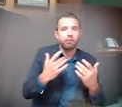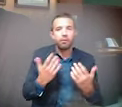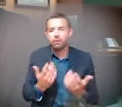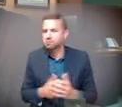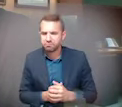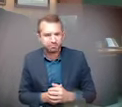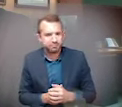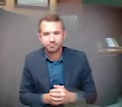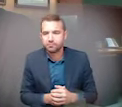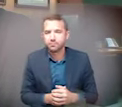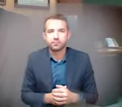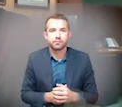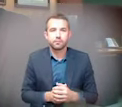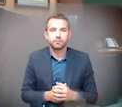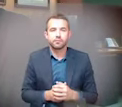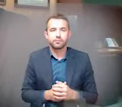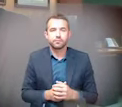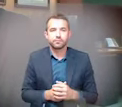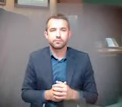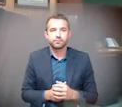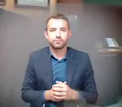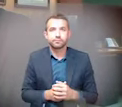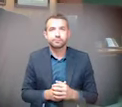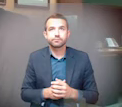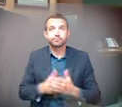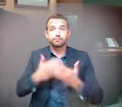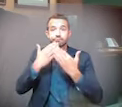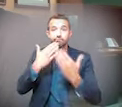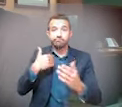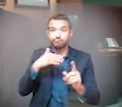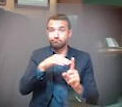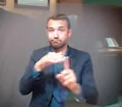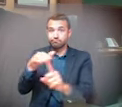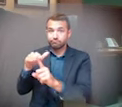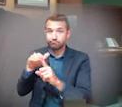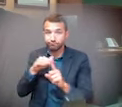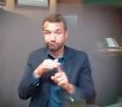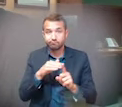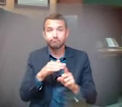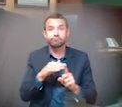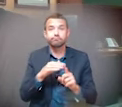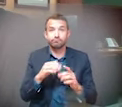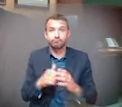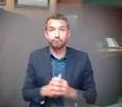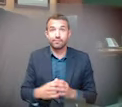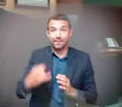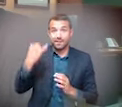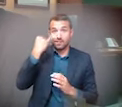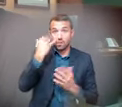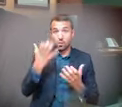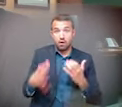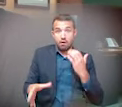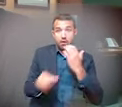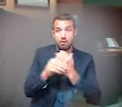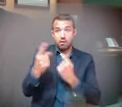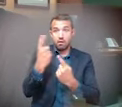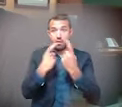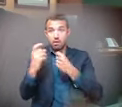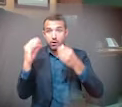Diane: Right, and I want to remind everyone that we're taking questions and comments in the chat, so please feel free to drop those in, and